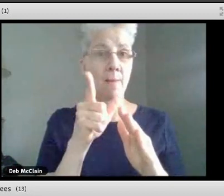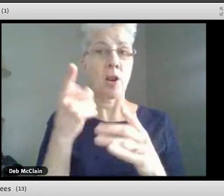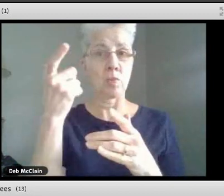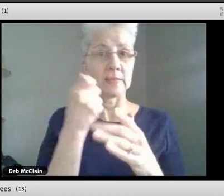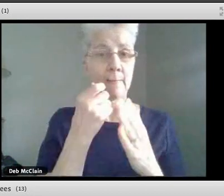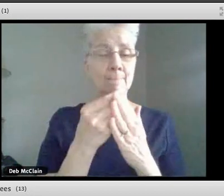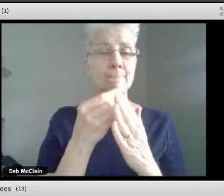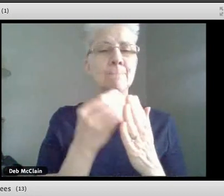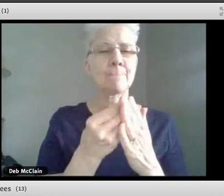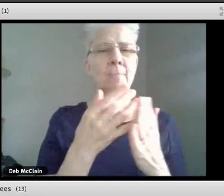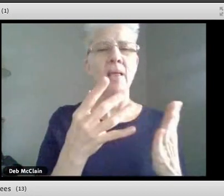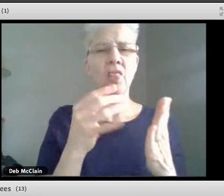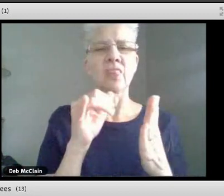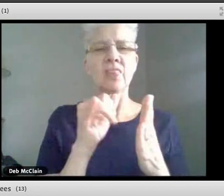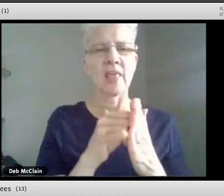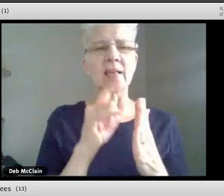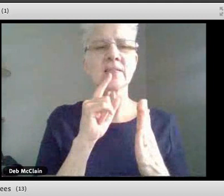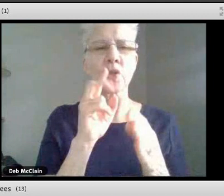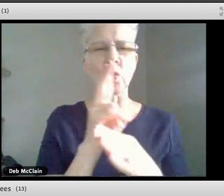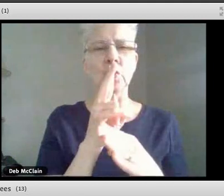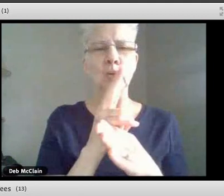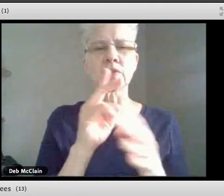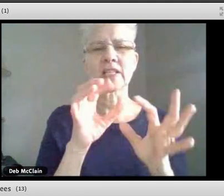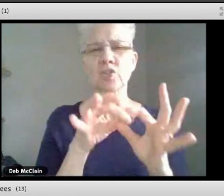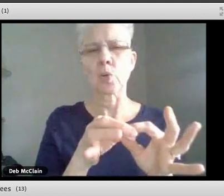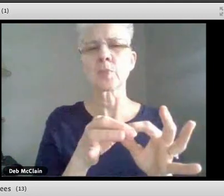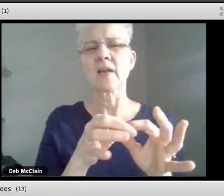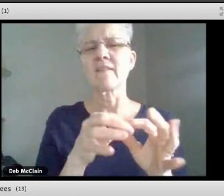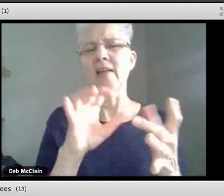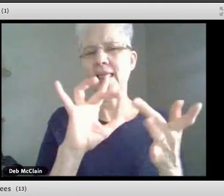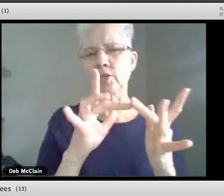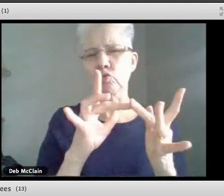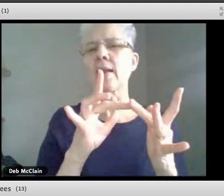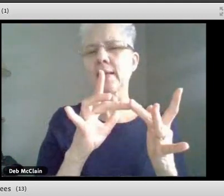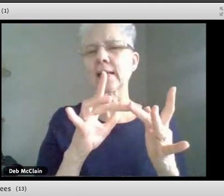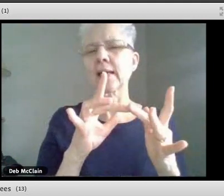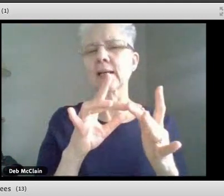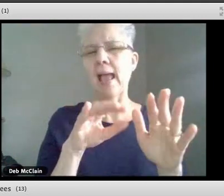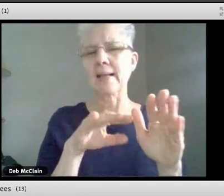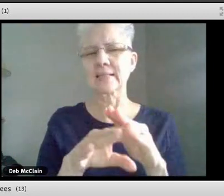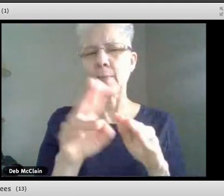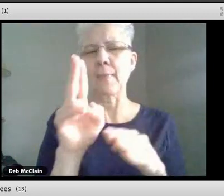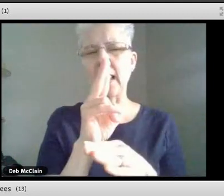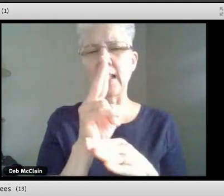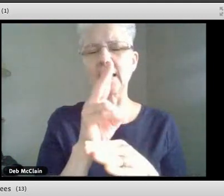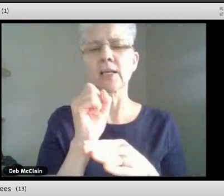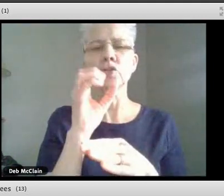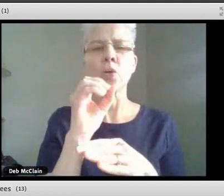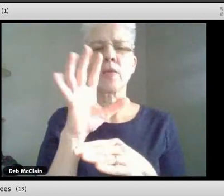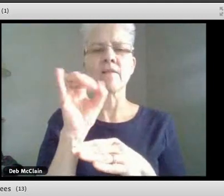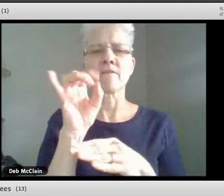about in terms of your electronic accessibility. So basically the 508 says that the public must have equivalent